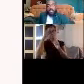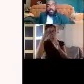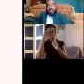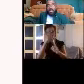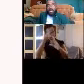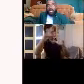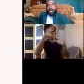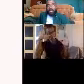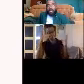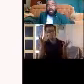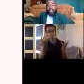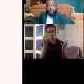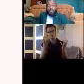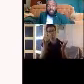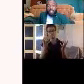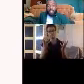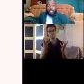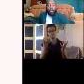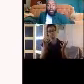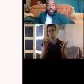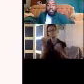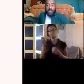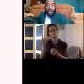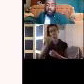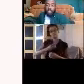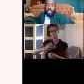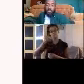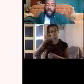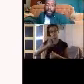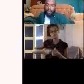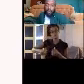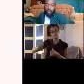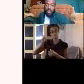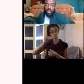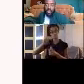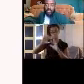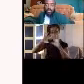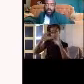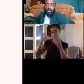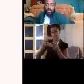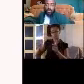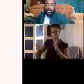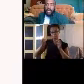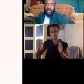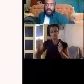change because white supremacy is large, it's very much impactful. And so, we need to be